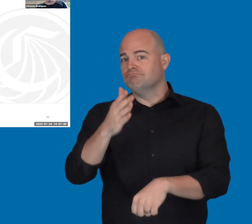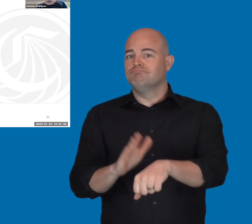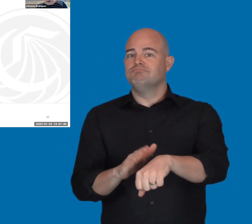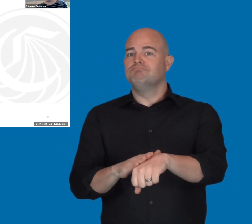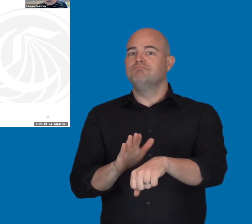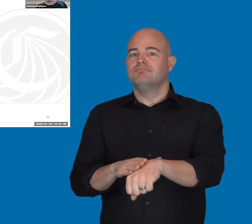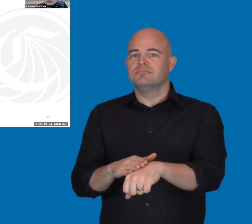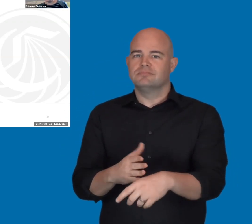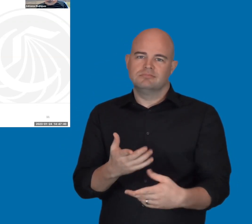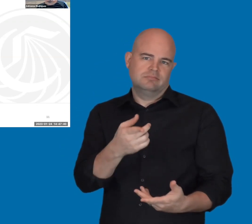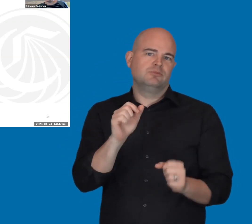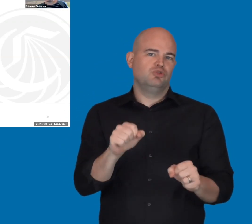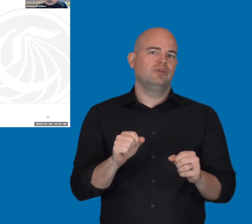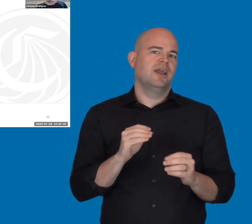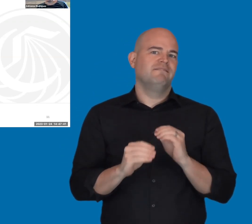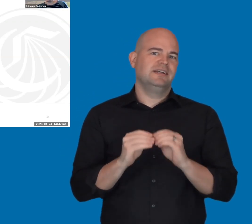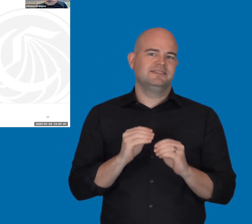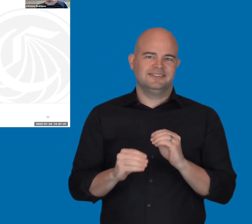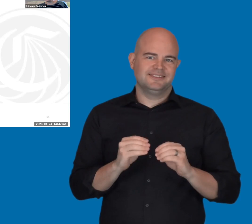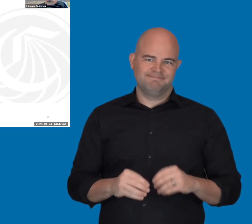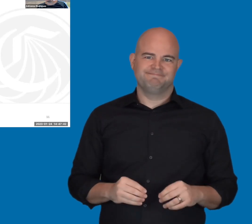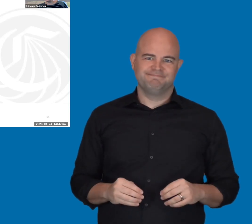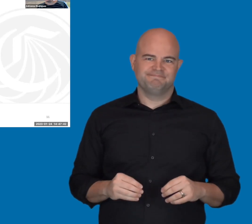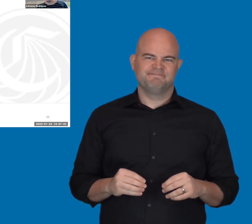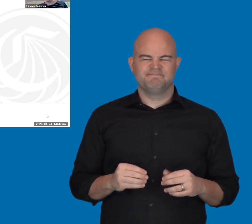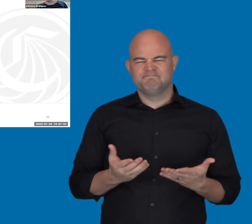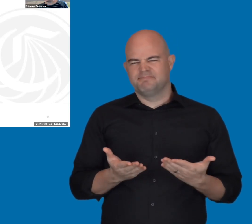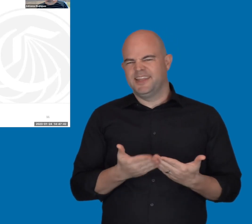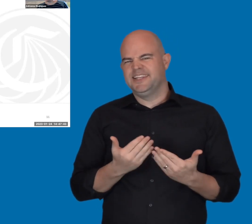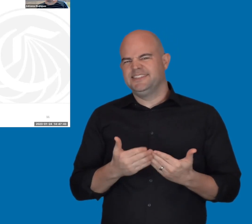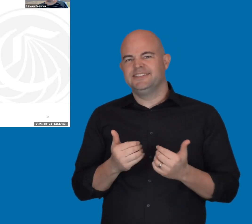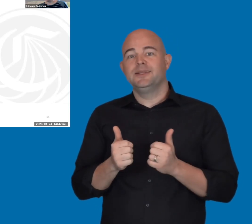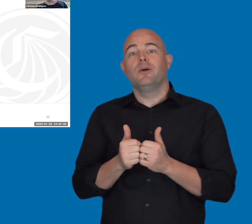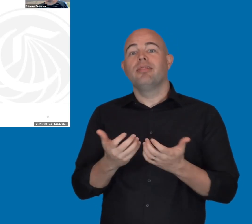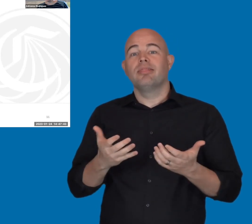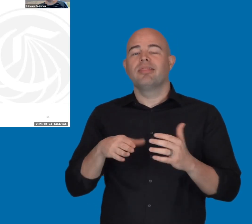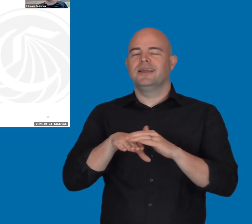So, you can pretty easily fix those issues with the accessibility checker.